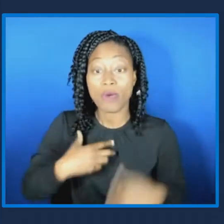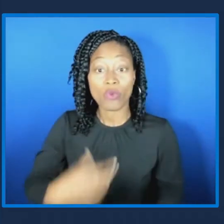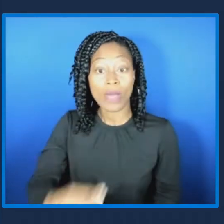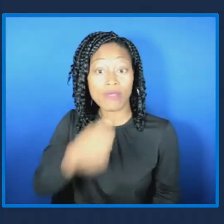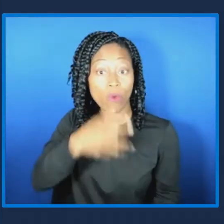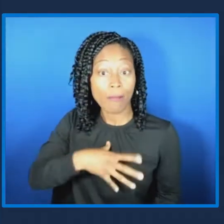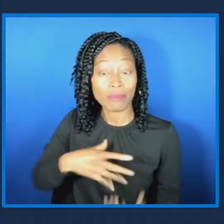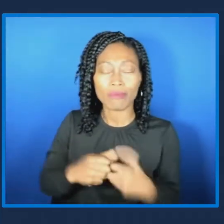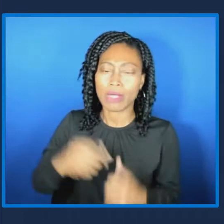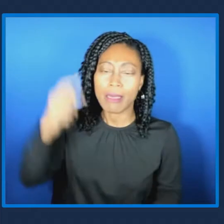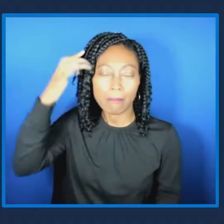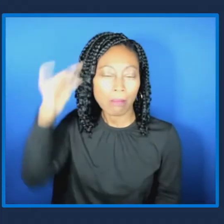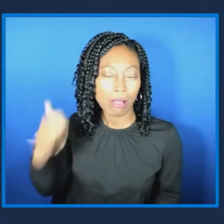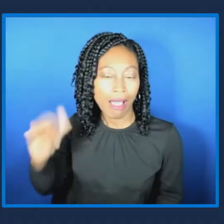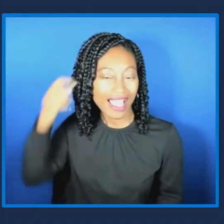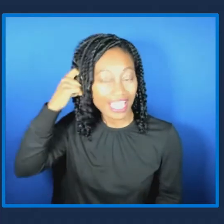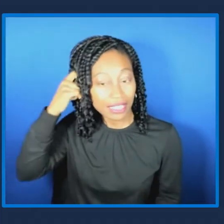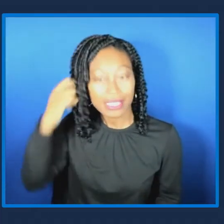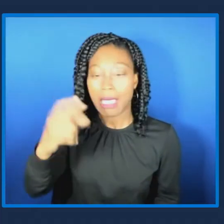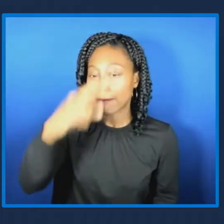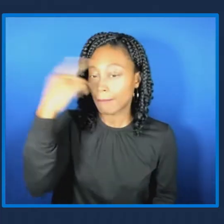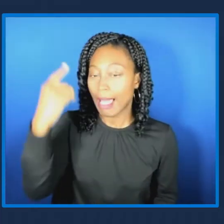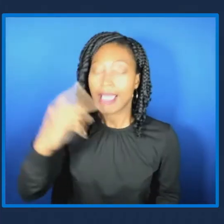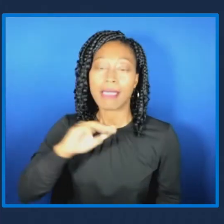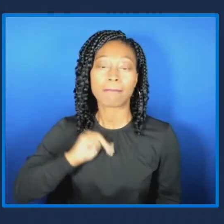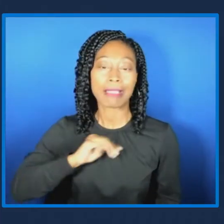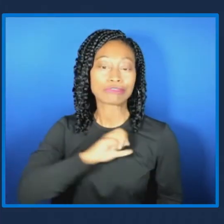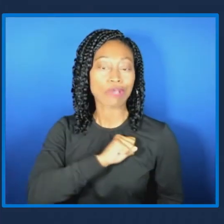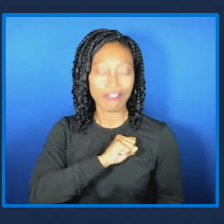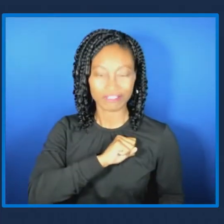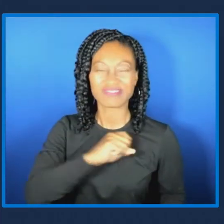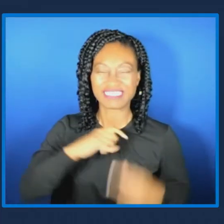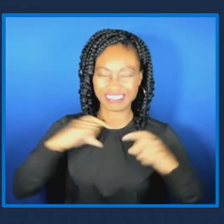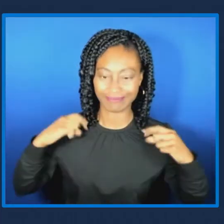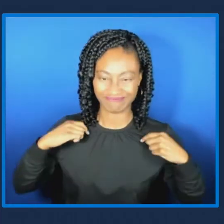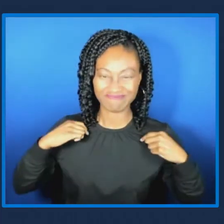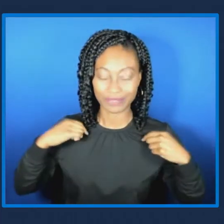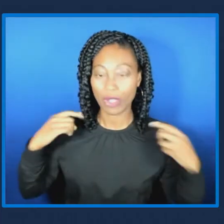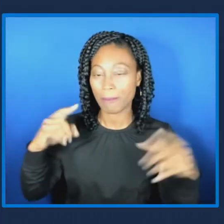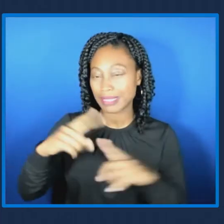and I'm wearing a black Microsoft T-shirt and I have a lace jacket over it.